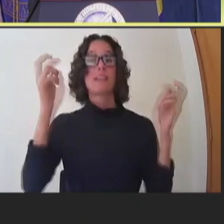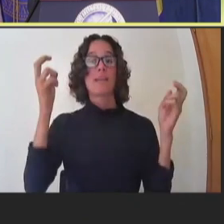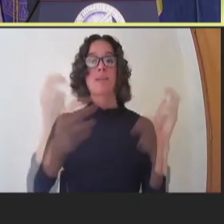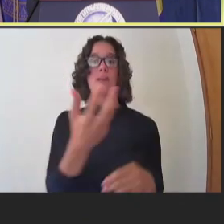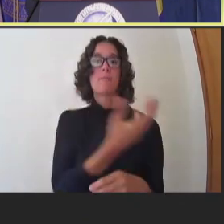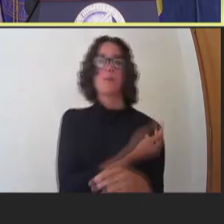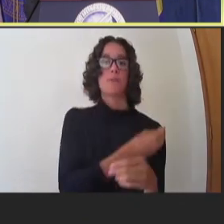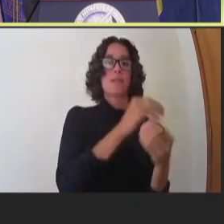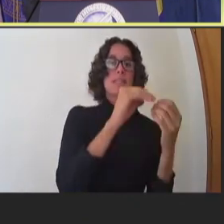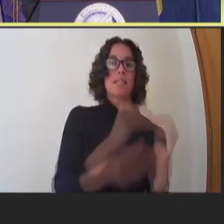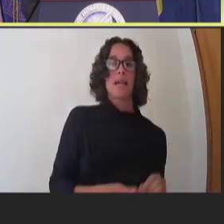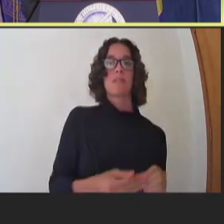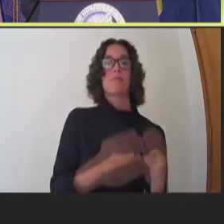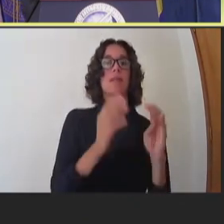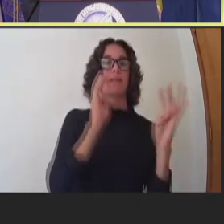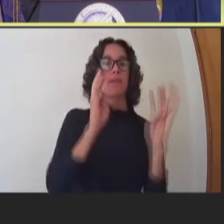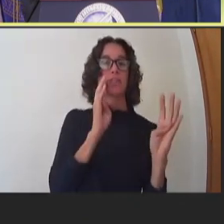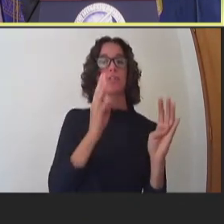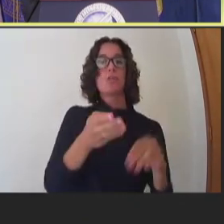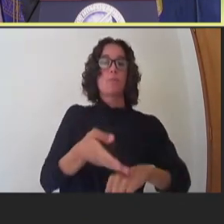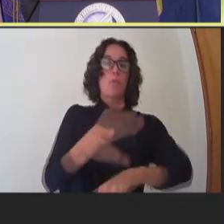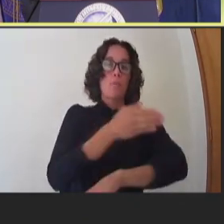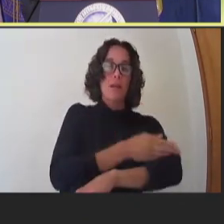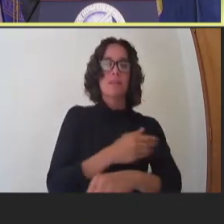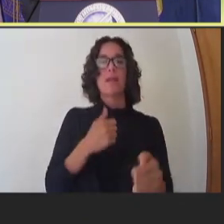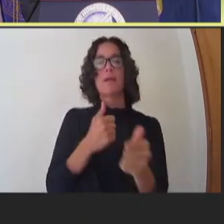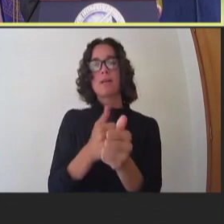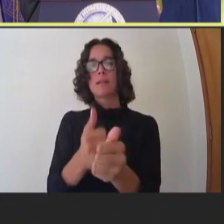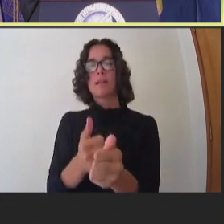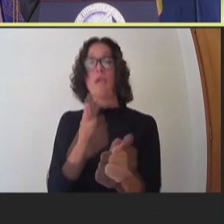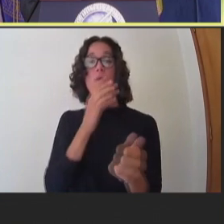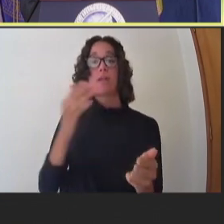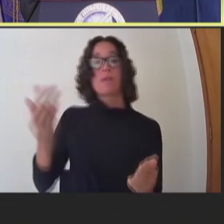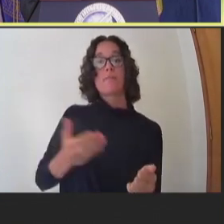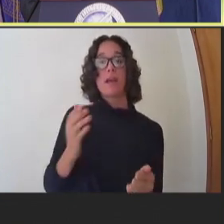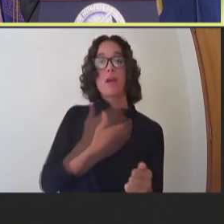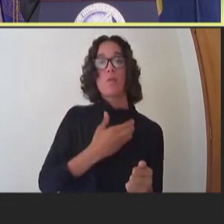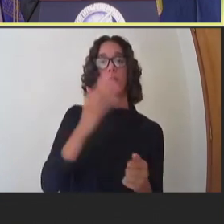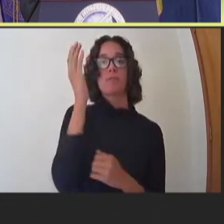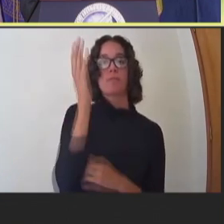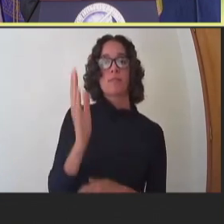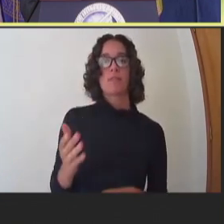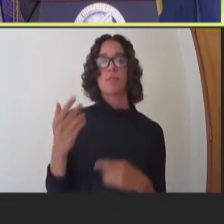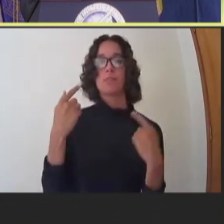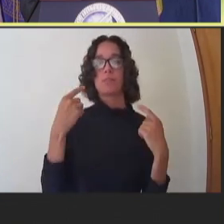and Updates. And I'd like to invite our presenters to the stage while I introduce the panel.